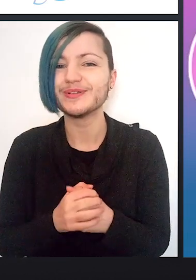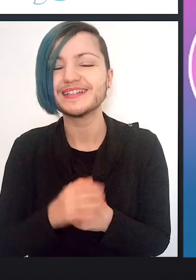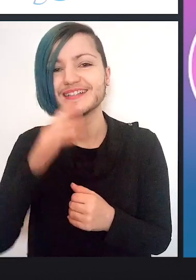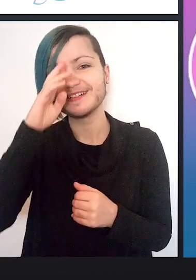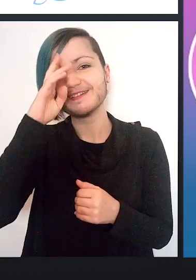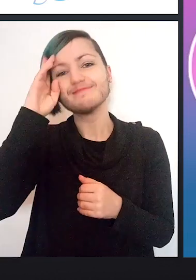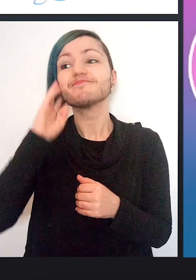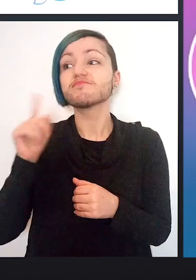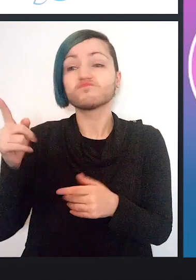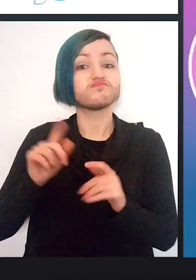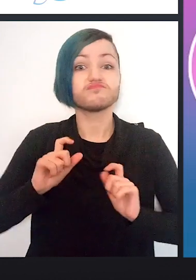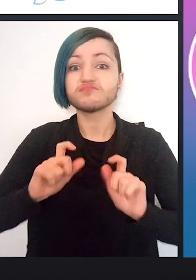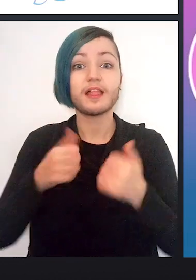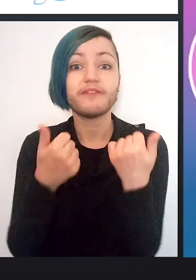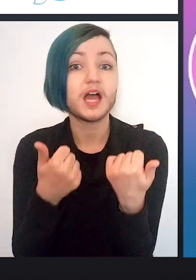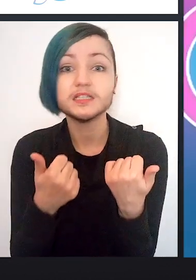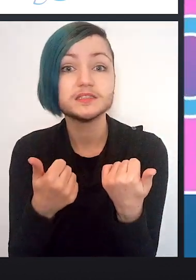And she's still perfectly fine with that.